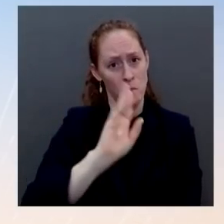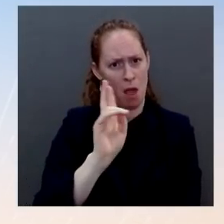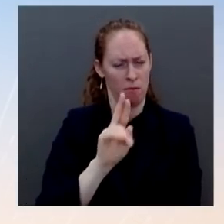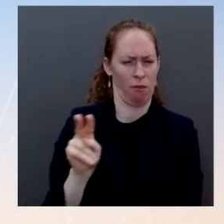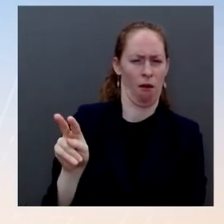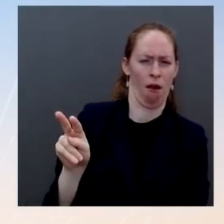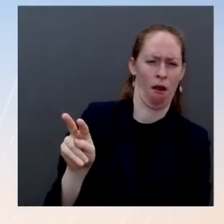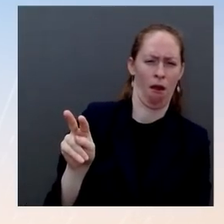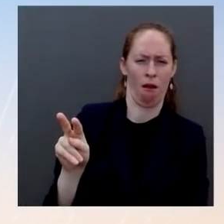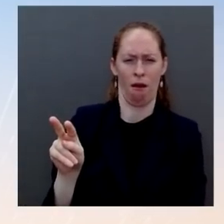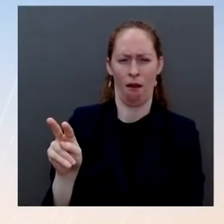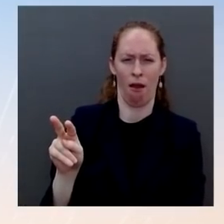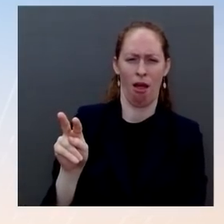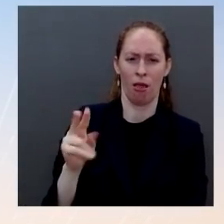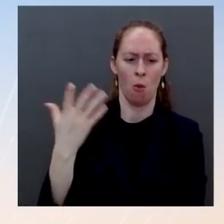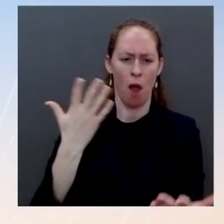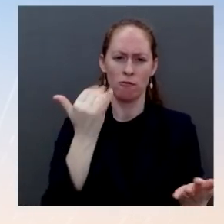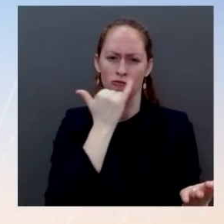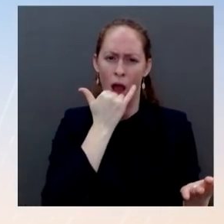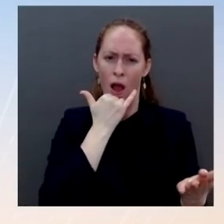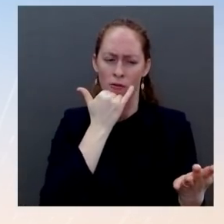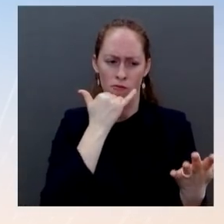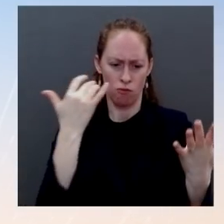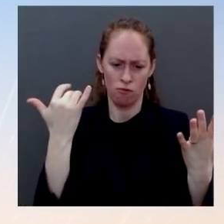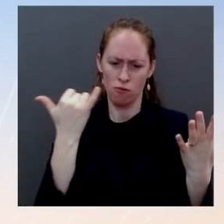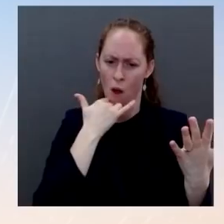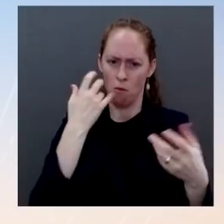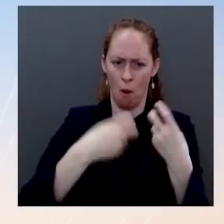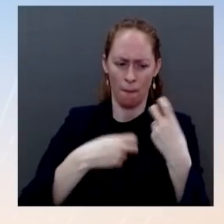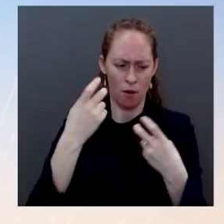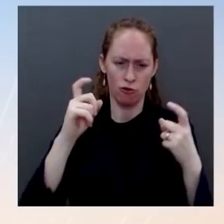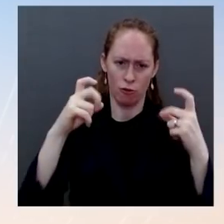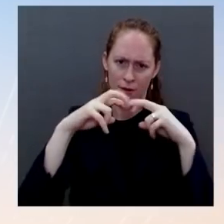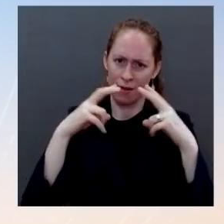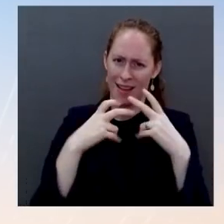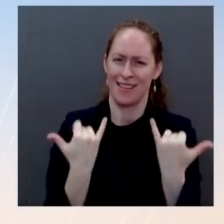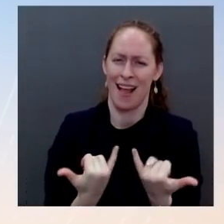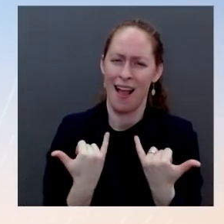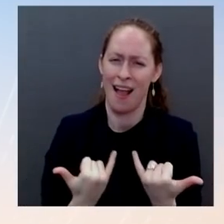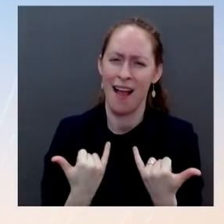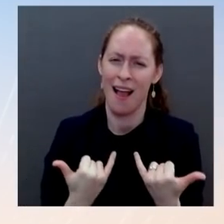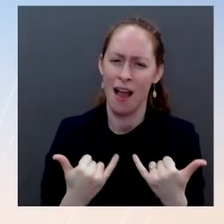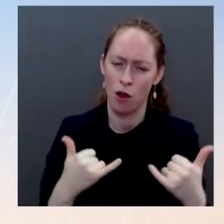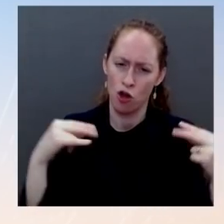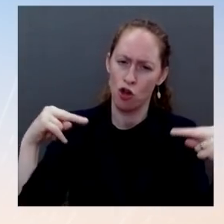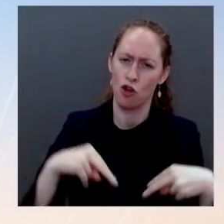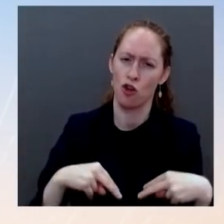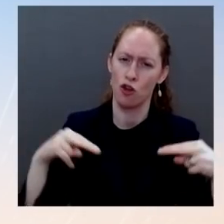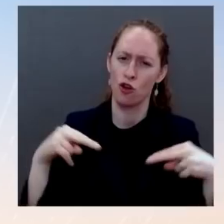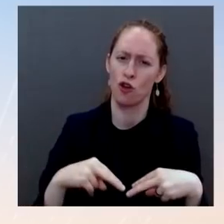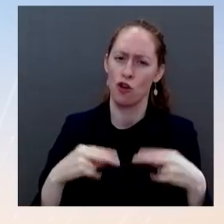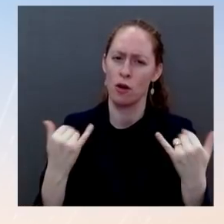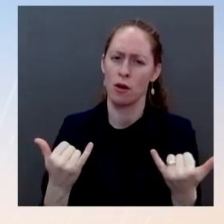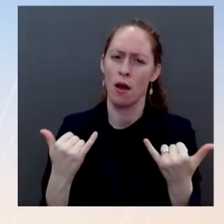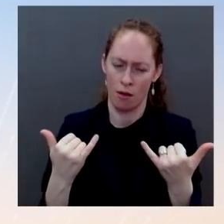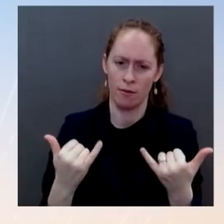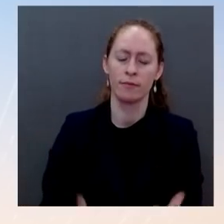And they're using this as an excuse not to be a part of that. Go ahead. The Press: Just one more -- >> Ms. Psaki: Yeah. The Press: -- on another topic, Jen, if I may.